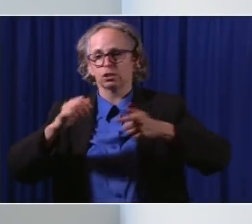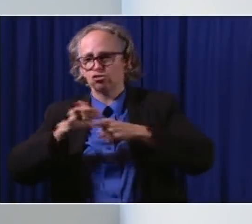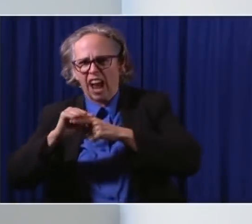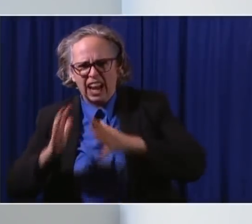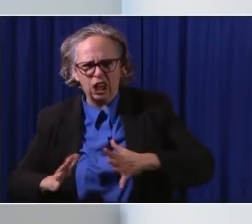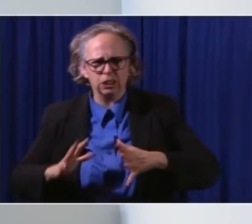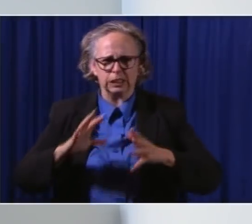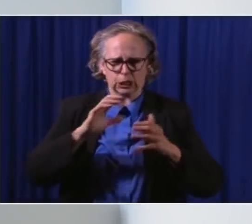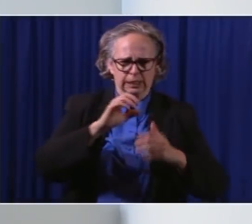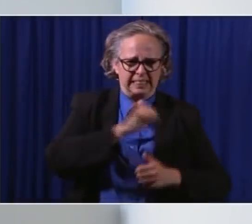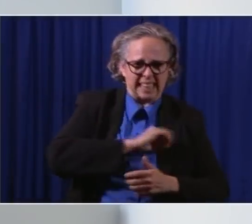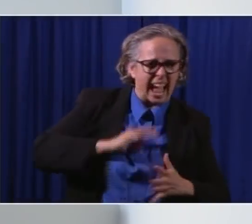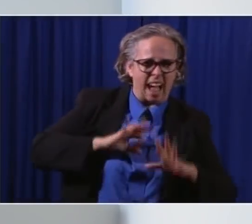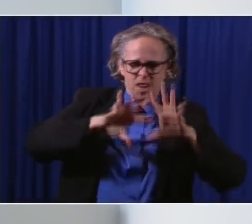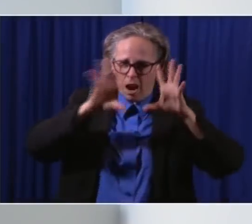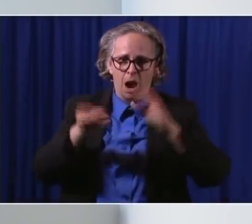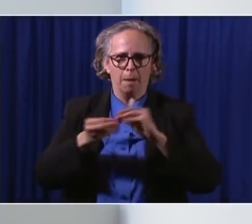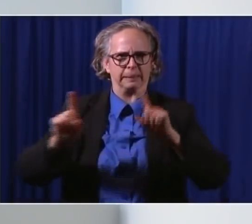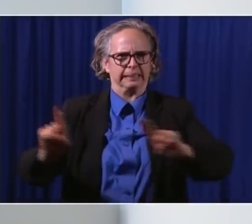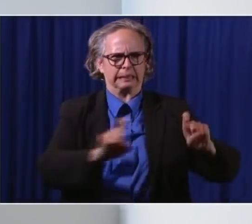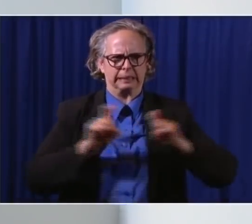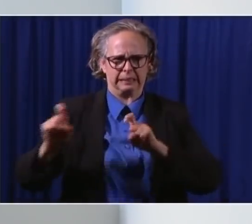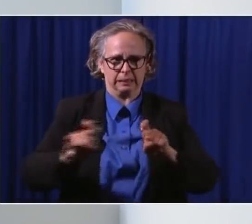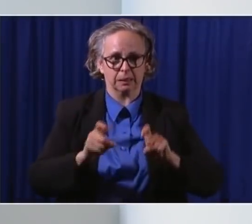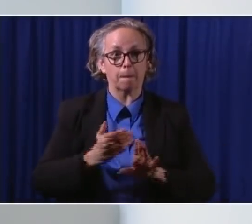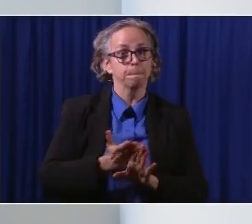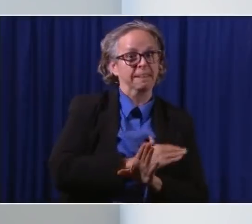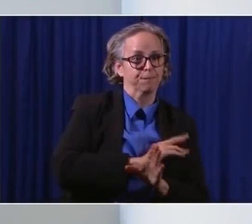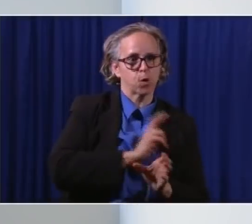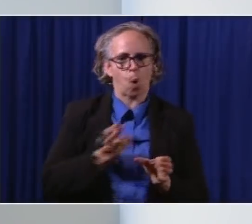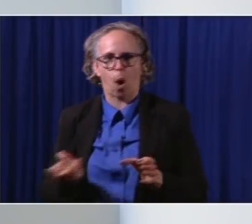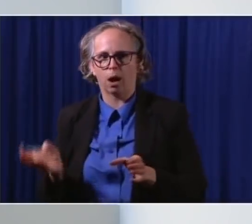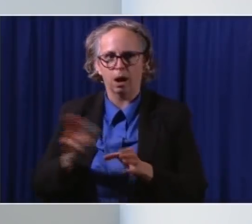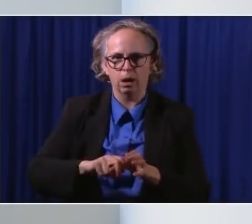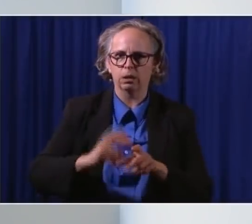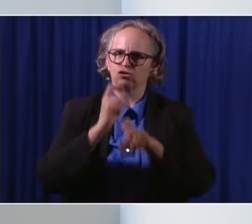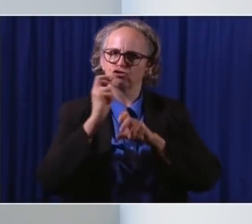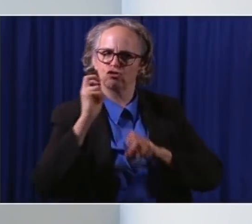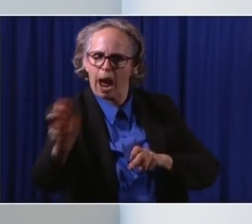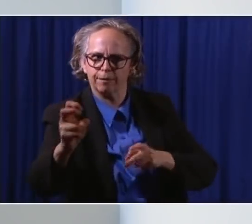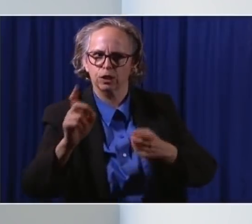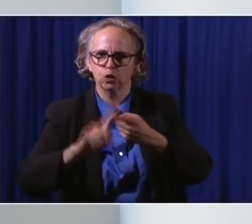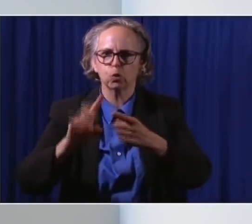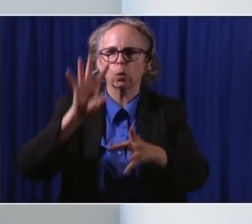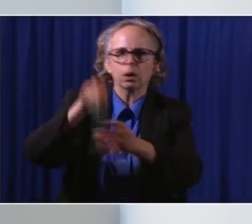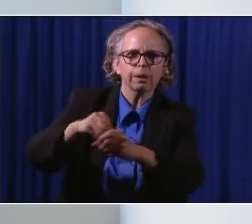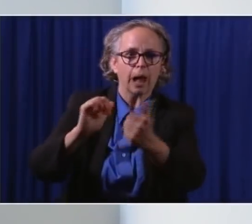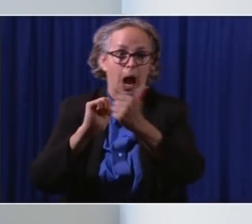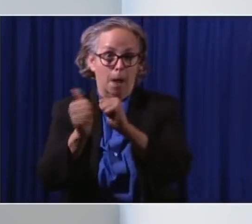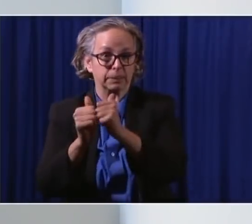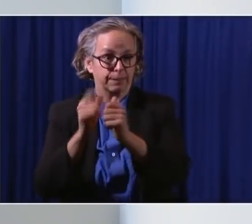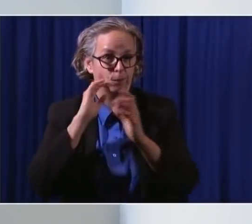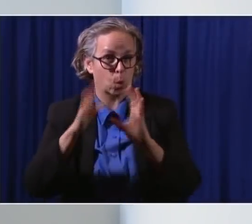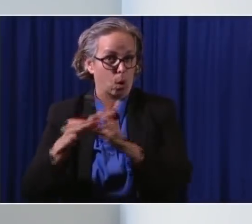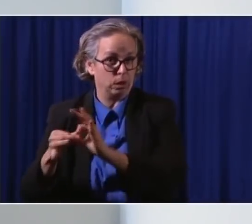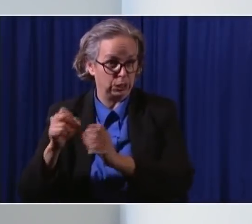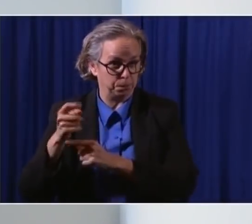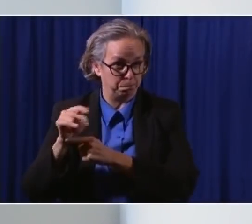PERMISSIBLE SO LONG AS THE TEAMS AGREED TO THE LIST OF GUIDELINES IN THE ORDER, INCLUDING SUCH THINGS AS TESTING OF ALL PLAYERS, COACHES, ATHLETIC PLAYERS,